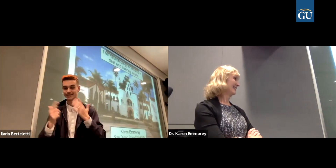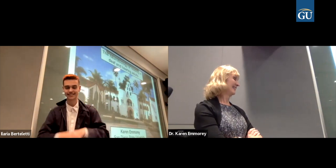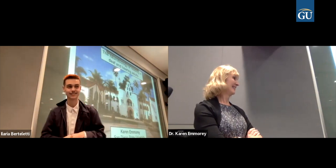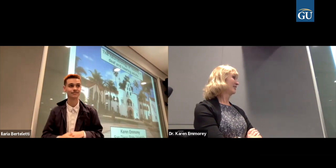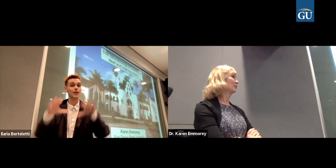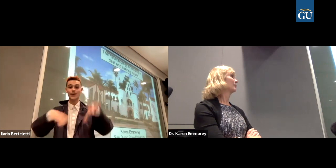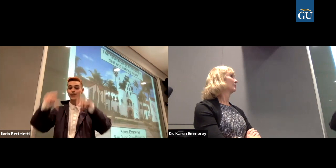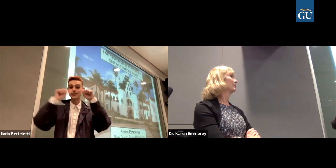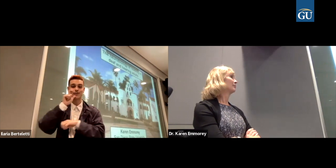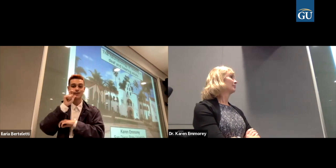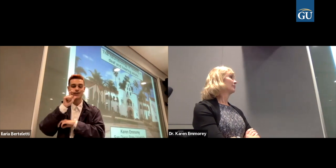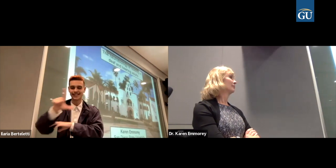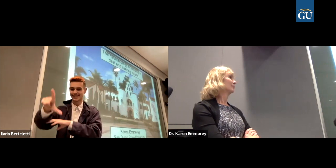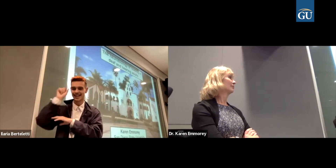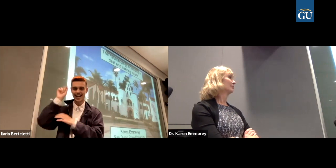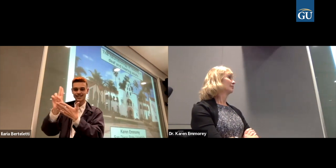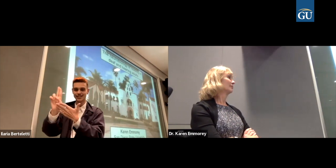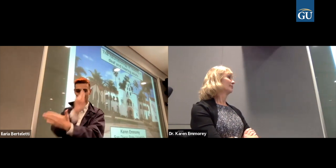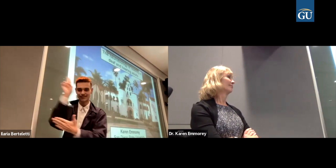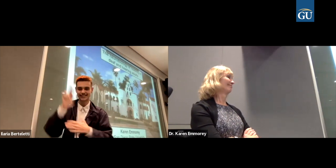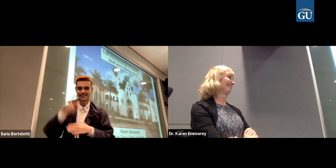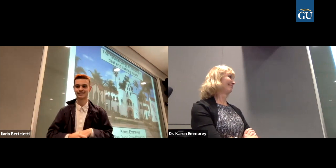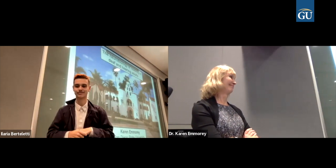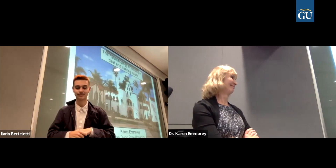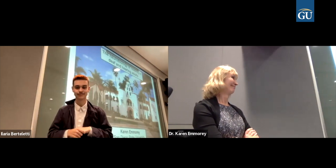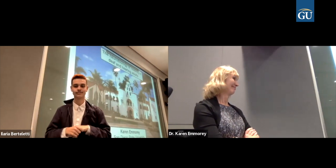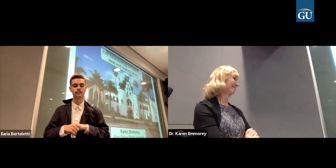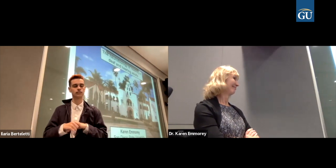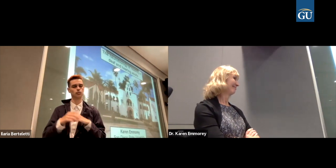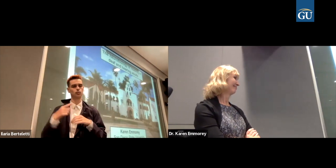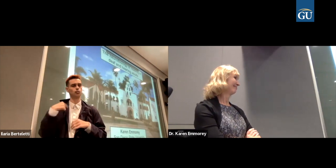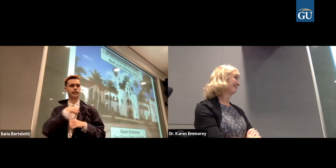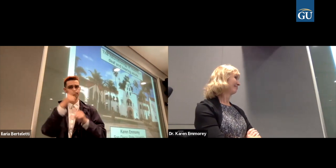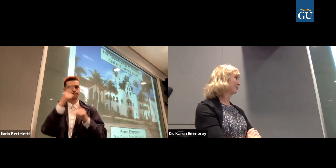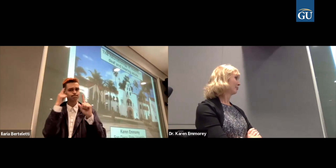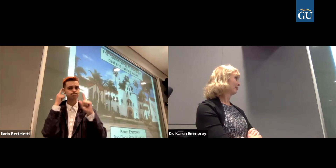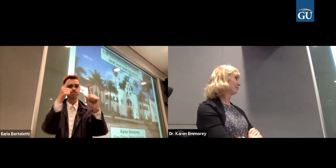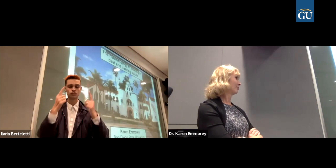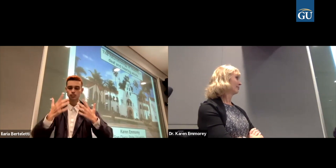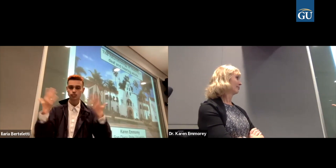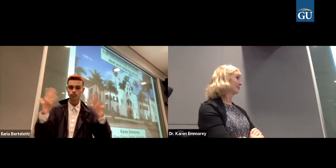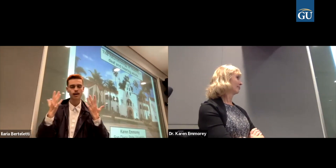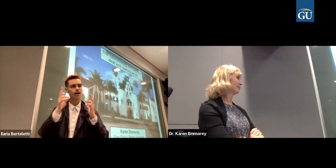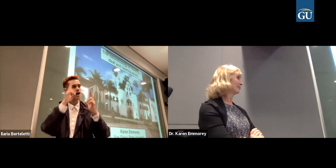aims to honor world-renowned